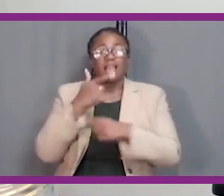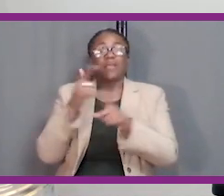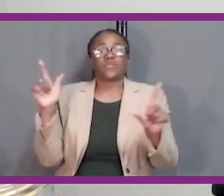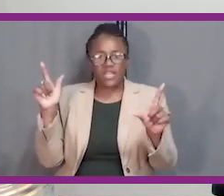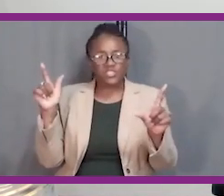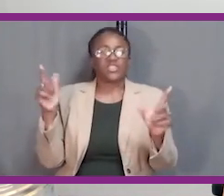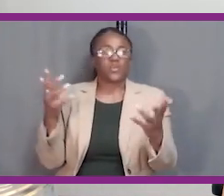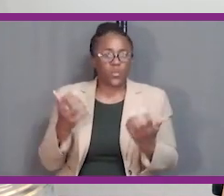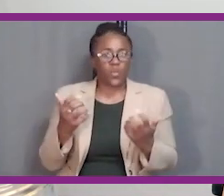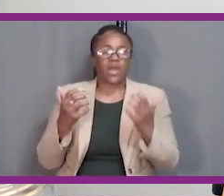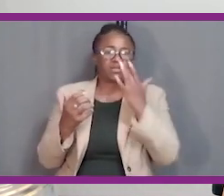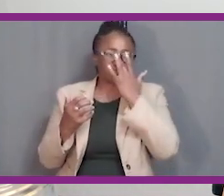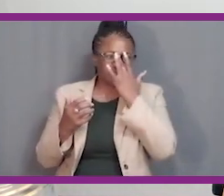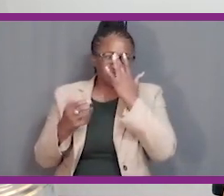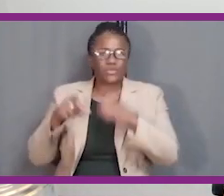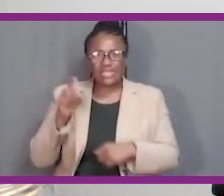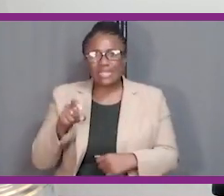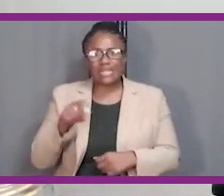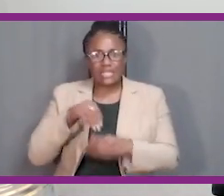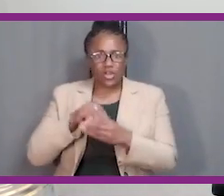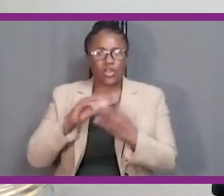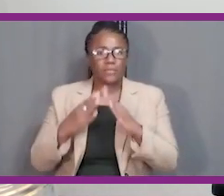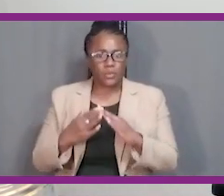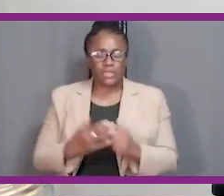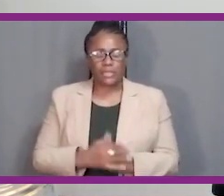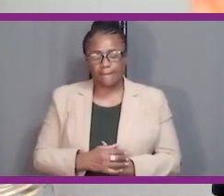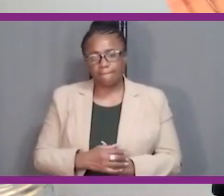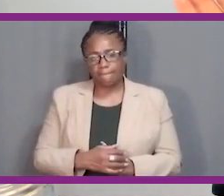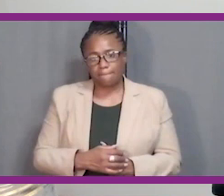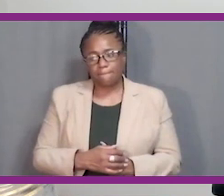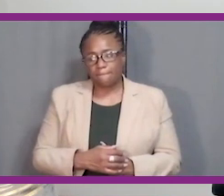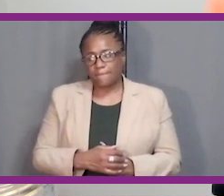And on that same tip, Ashley, Moya and Ashley, everything you're saying, I'm like,